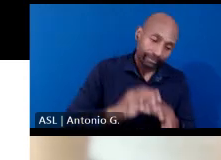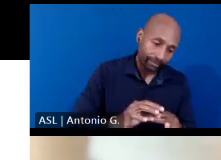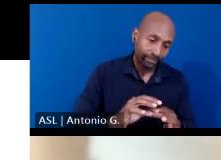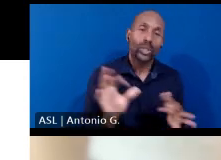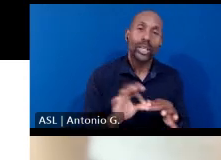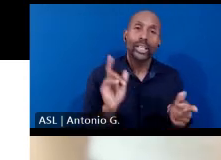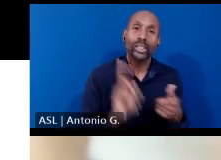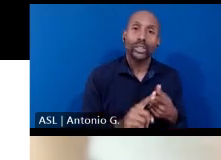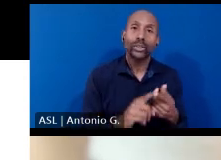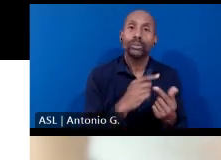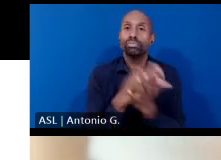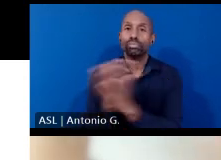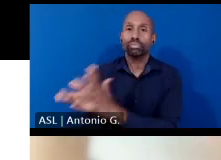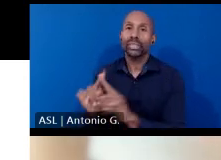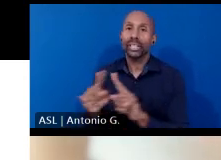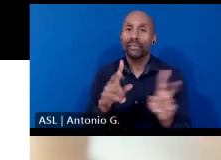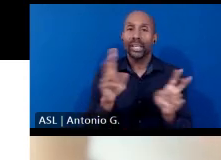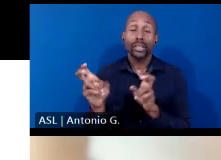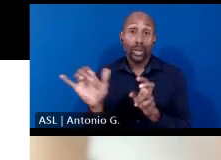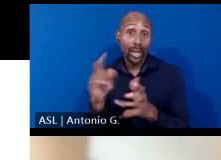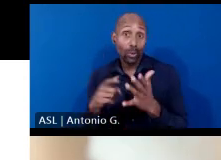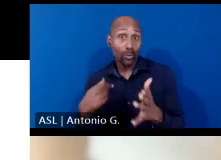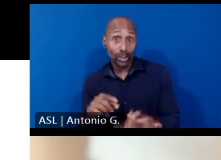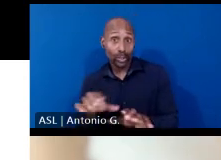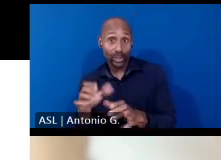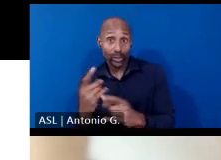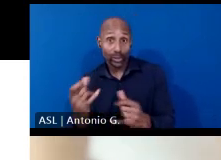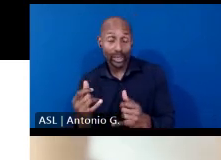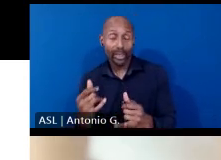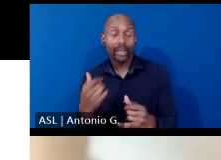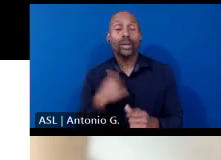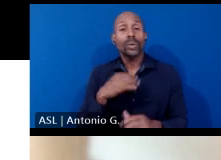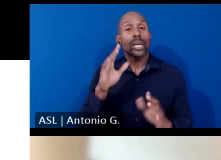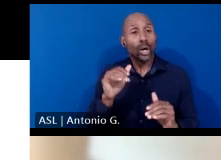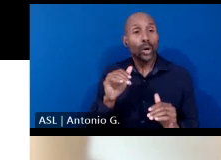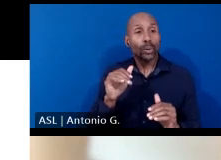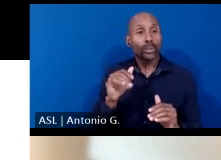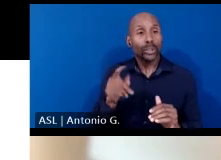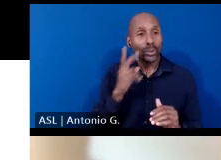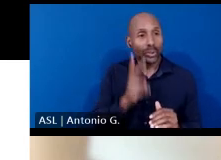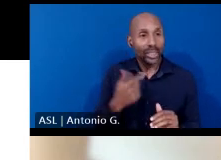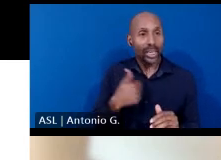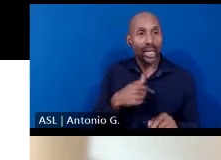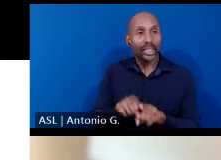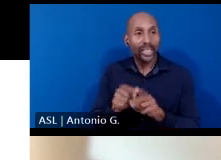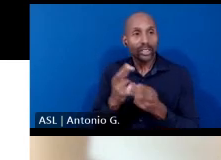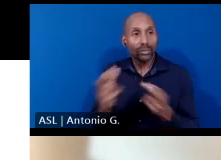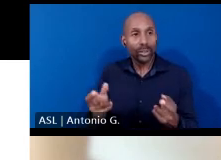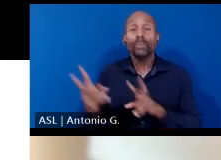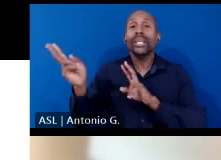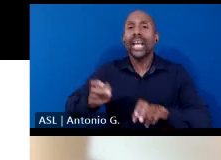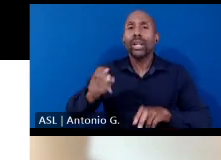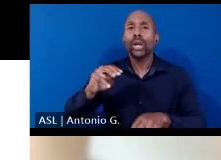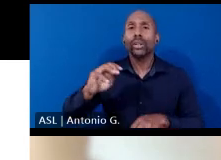And so we hope you see Beyond 100K as a resource as well as, you know, download the map, take a look at it, and also come back